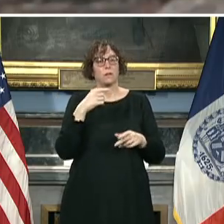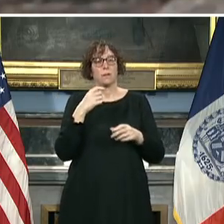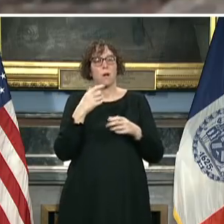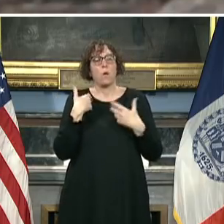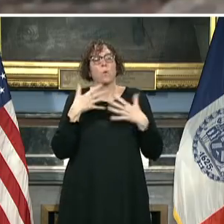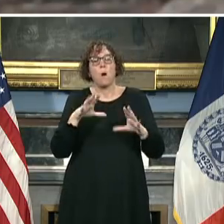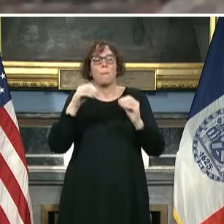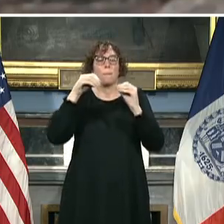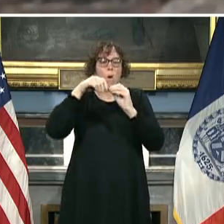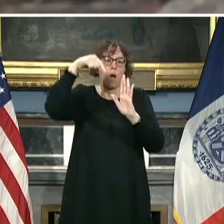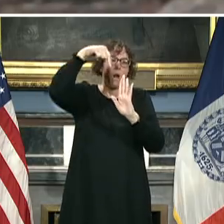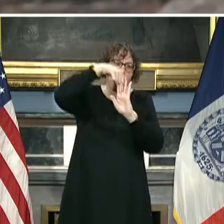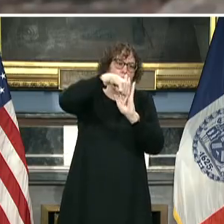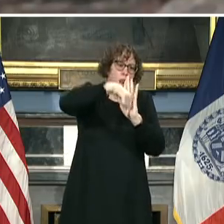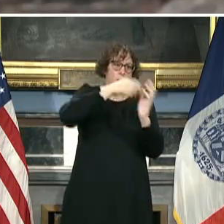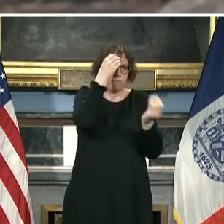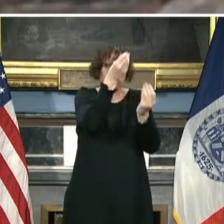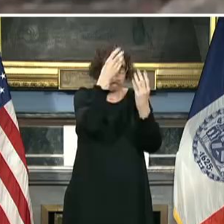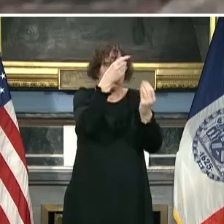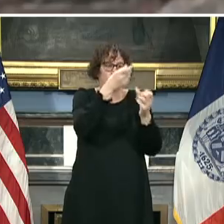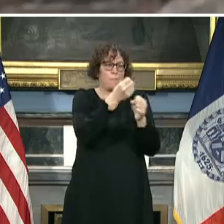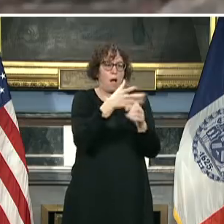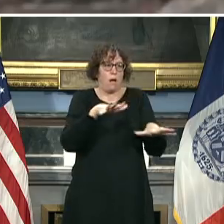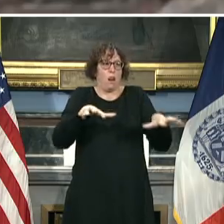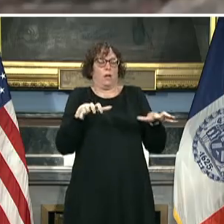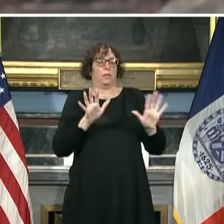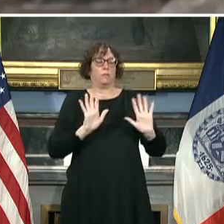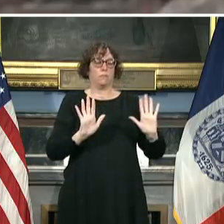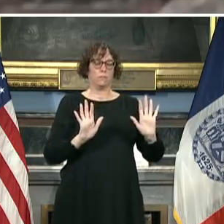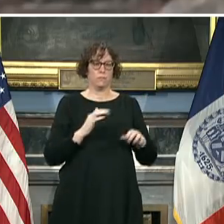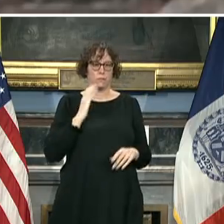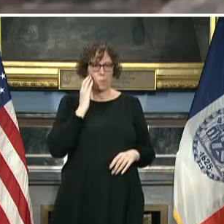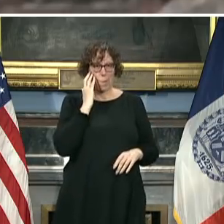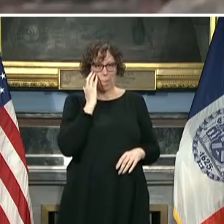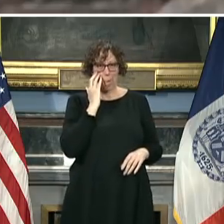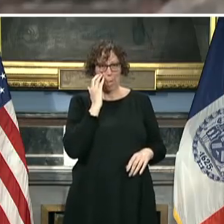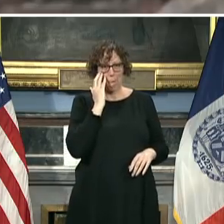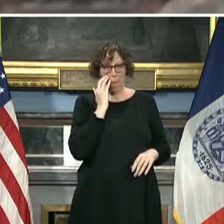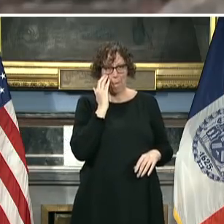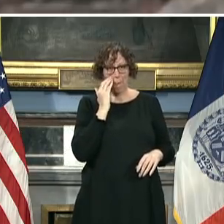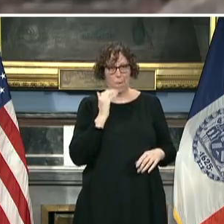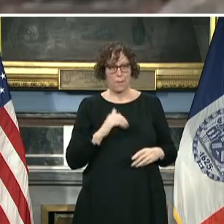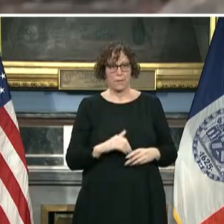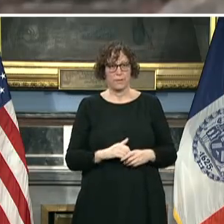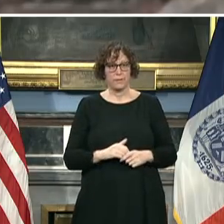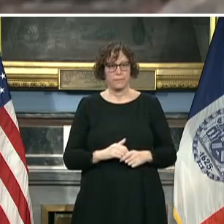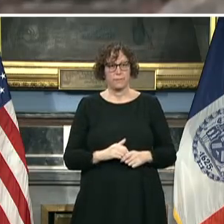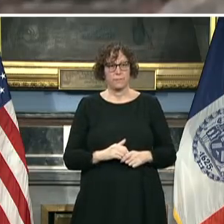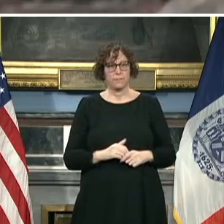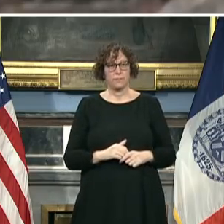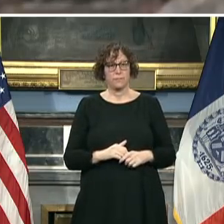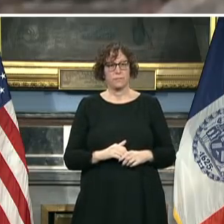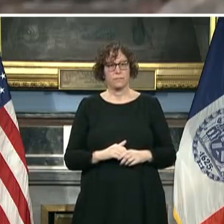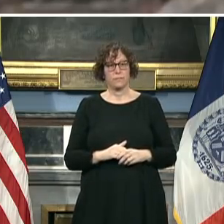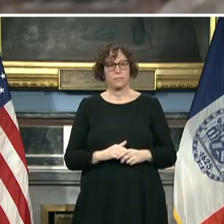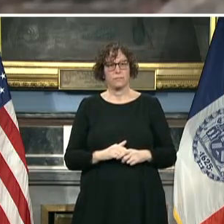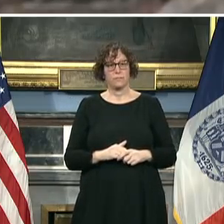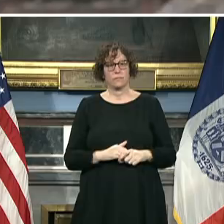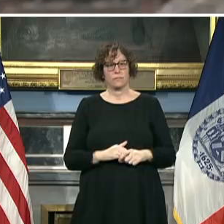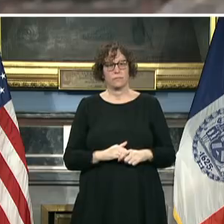DEALING WITH THIS VERY TOUGH SITUATION. I DON'TNT WA TO GO INTO DETAILS BECAUSE I DON'T THINK IT'S A GREAT THING TO BE TALKING ABOUT PULIBCL,Y BUT WE